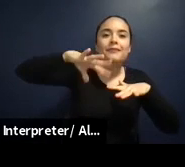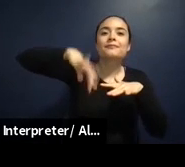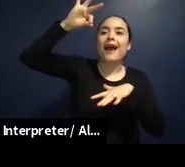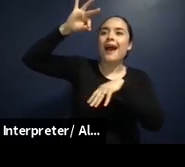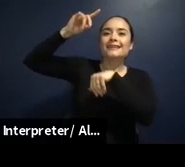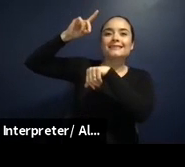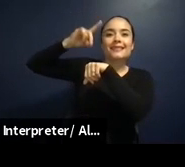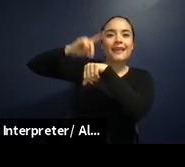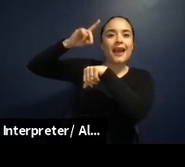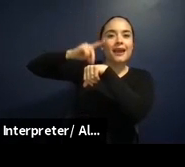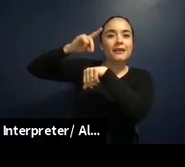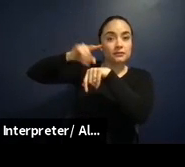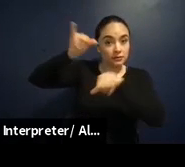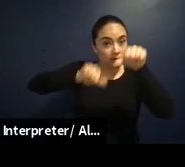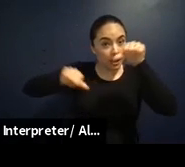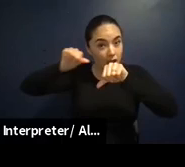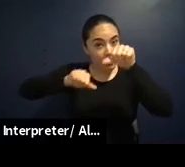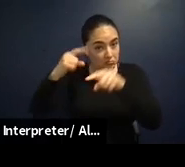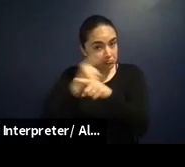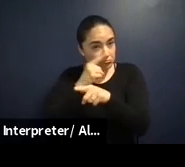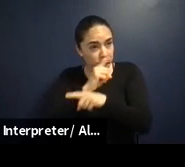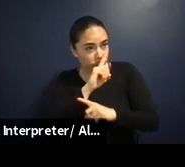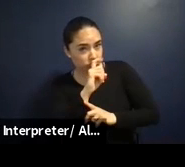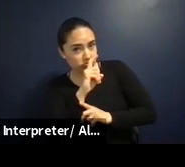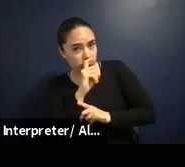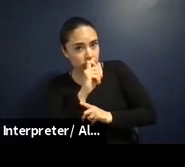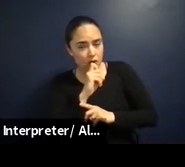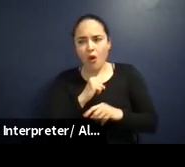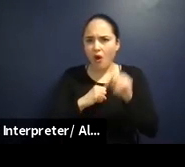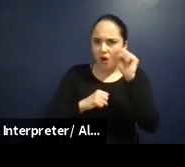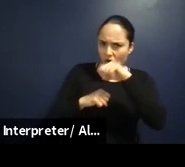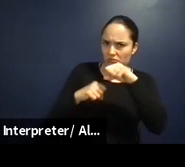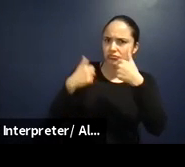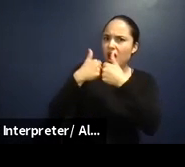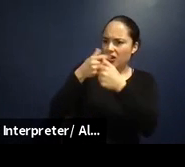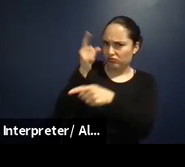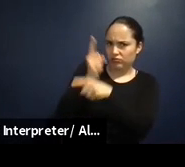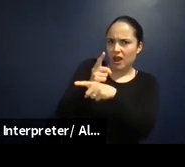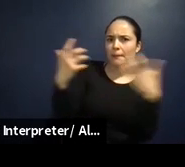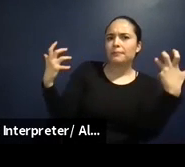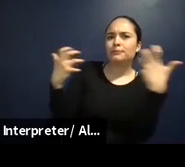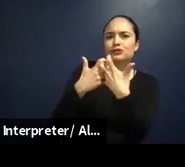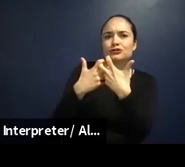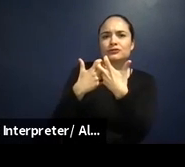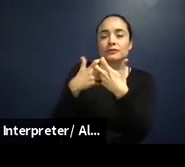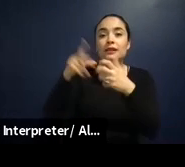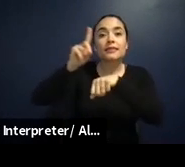is pretty accurate. So diamonds form deep within our planet's crust, and actually are brought to the